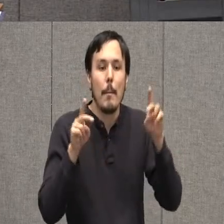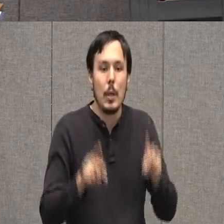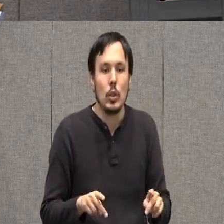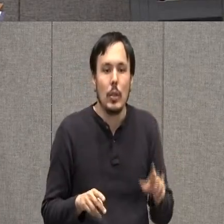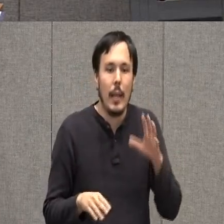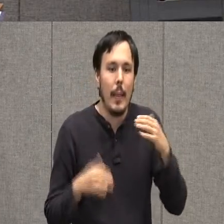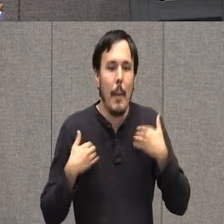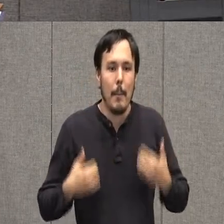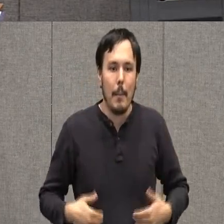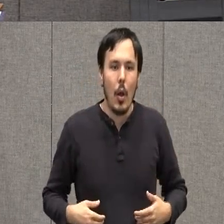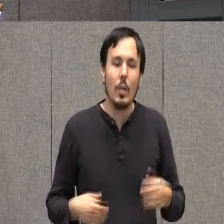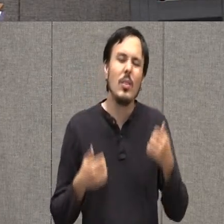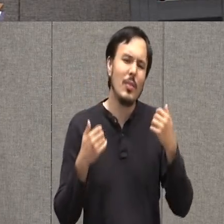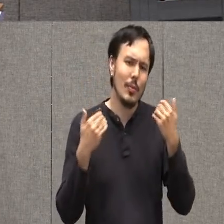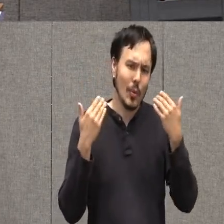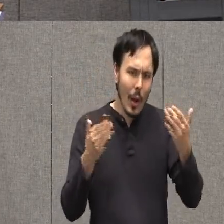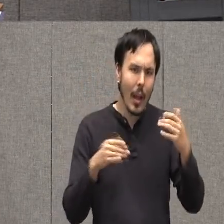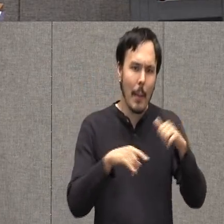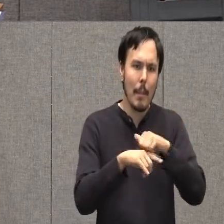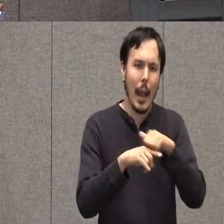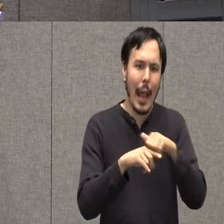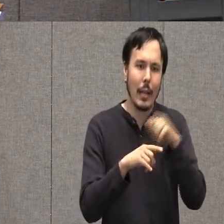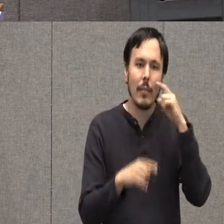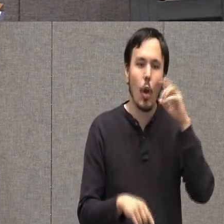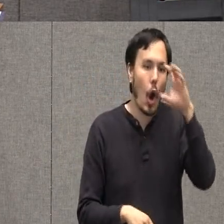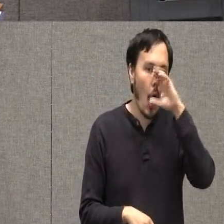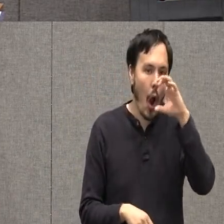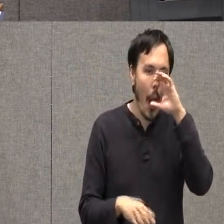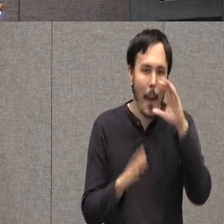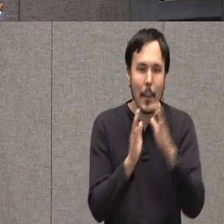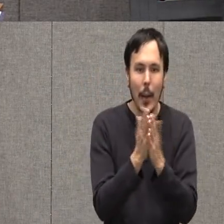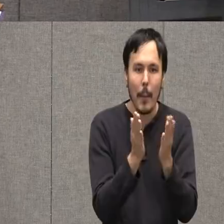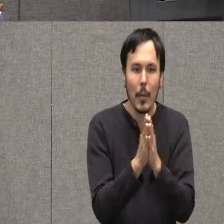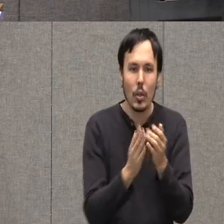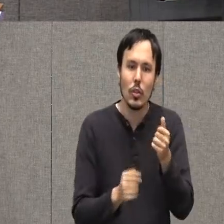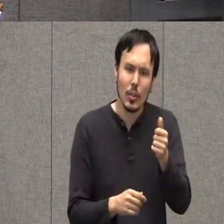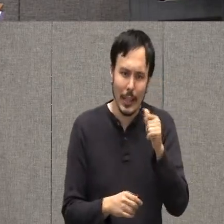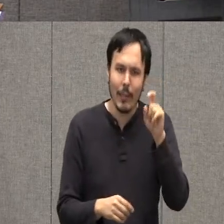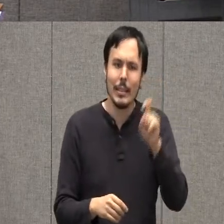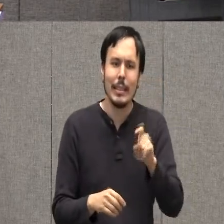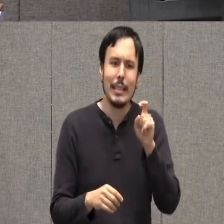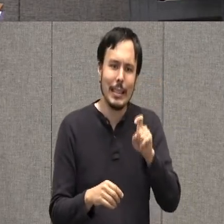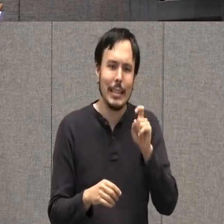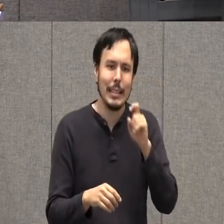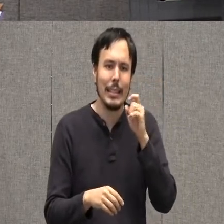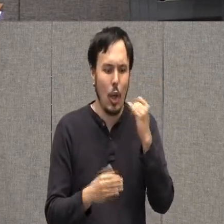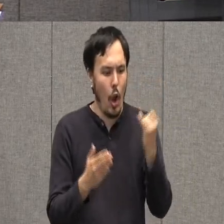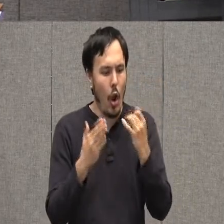Get yourself to be a comic book artist. They need you out there in the world. There's many different types of lines and shapes.